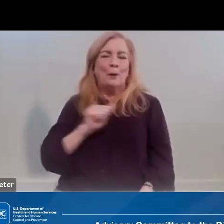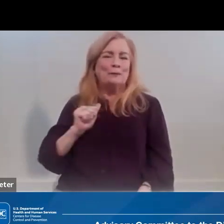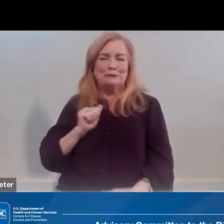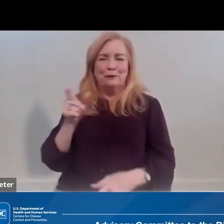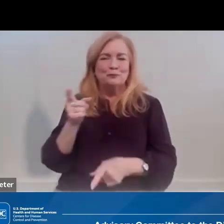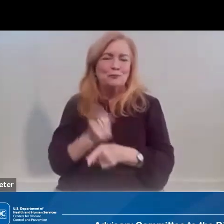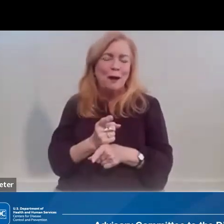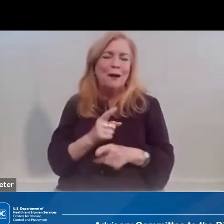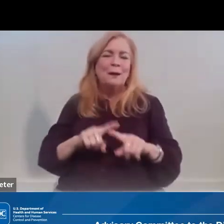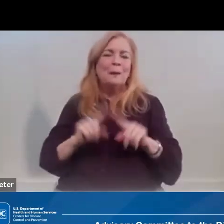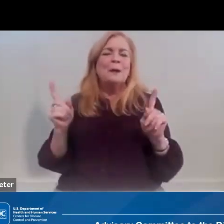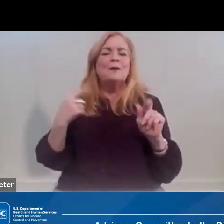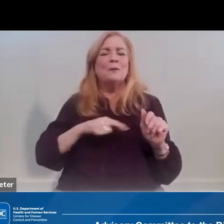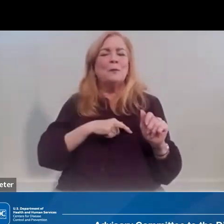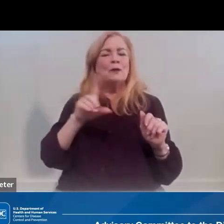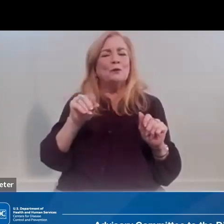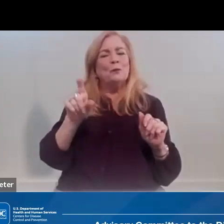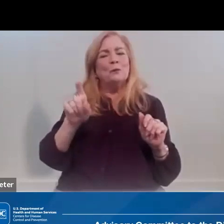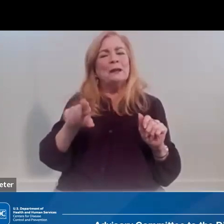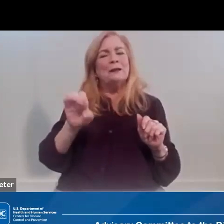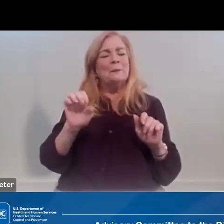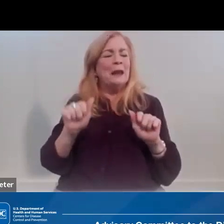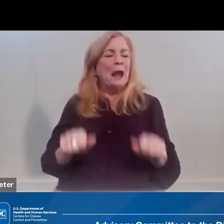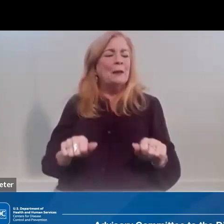but we do need to be able to say what that is.